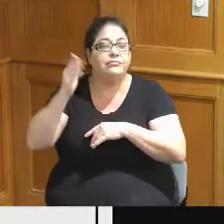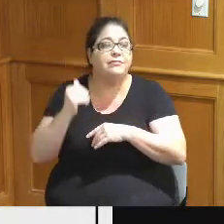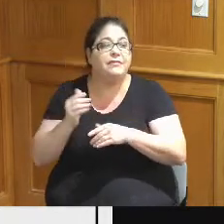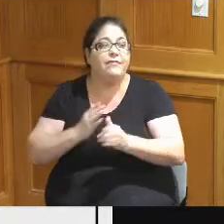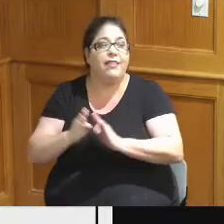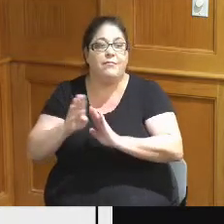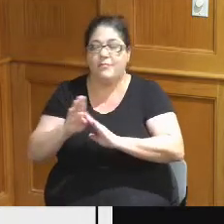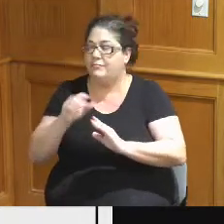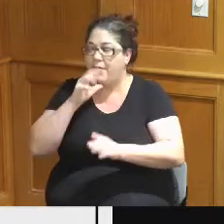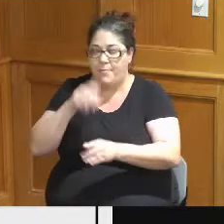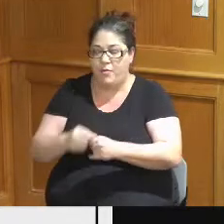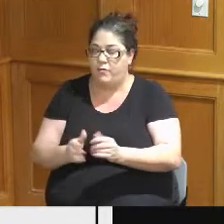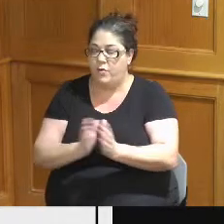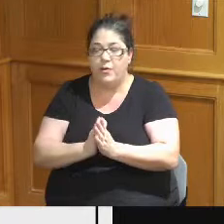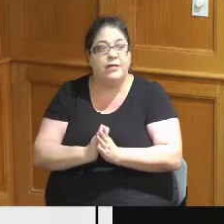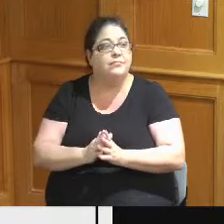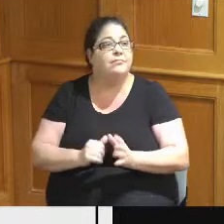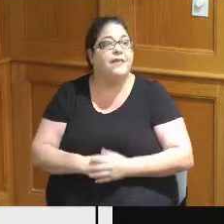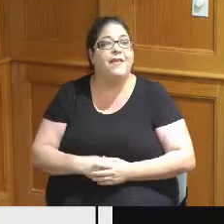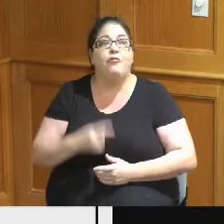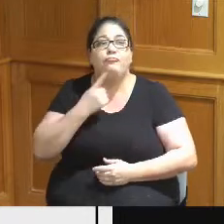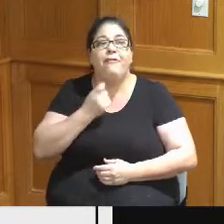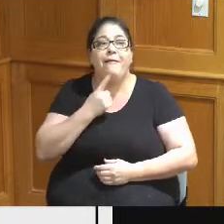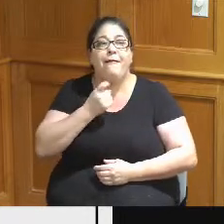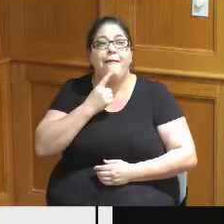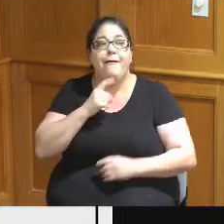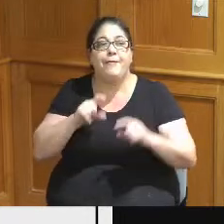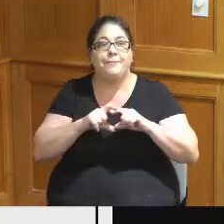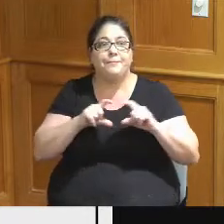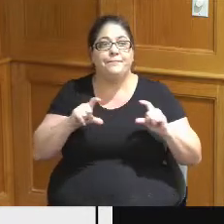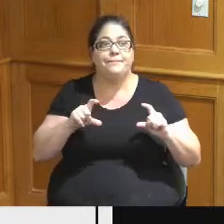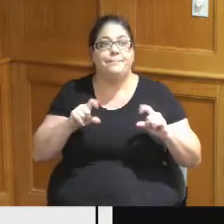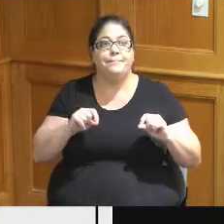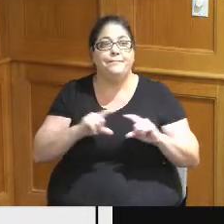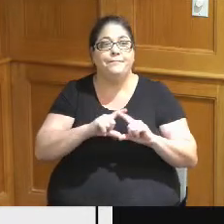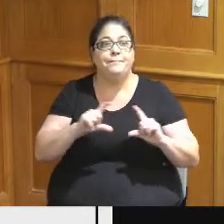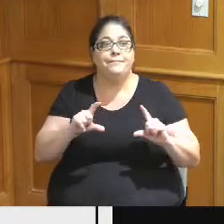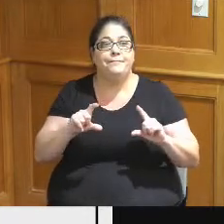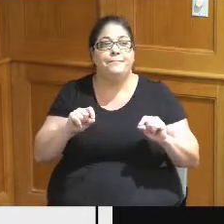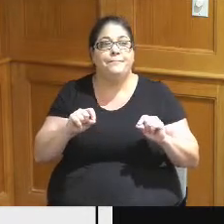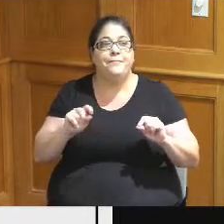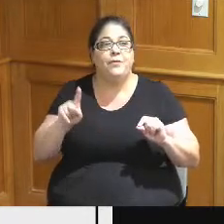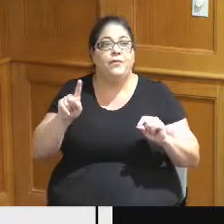the zone change area is right here in red it's fairly small it's about a third of an acre